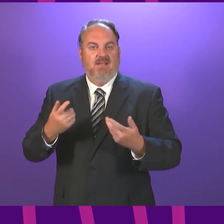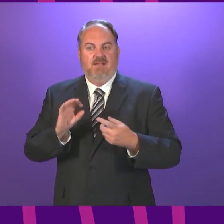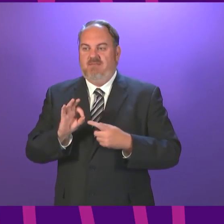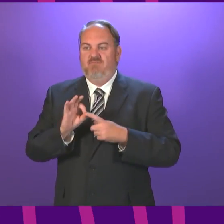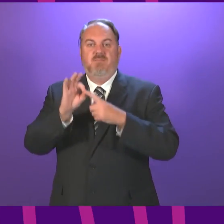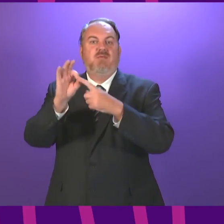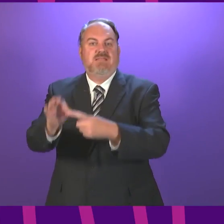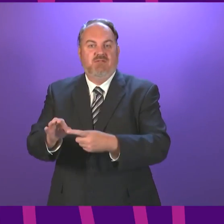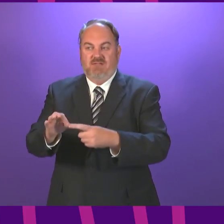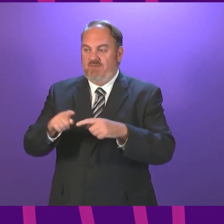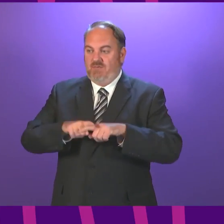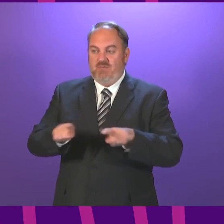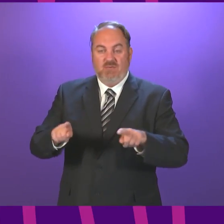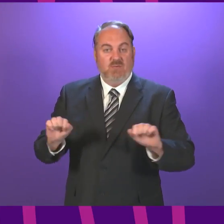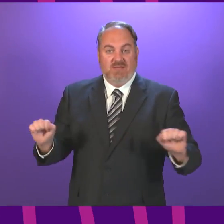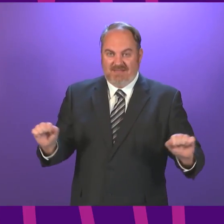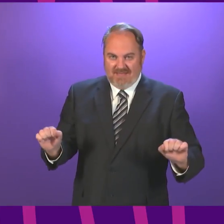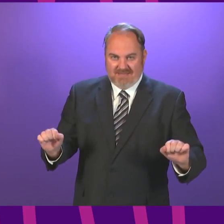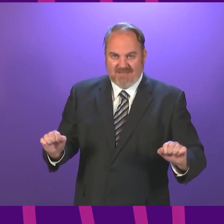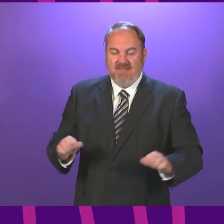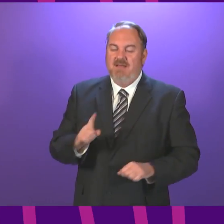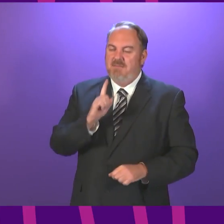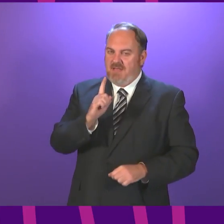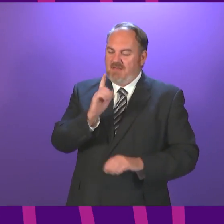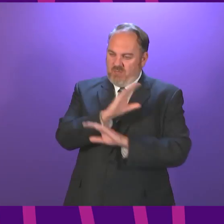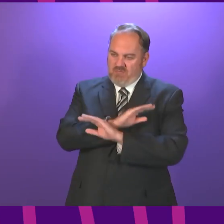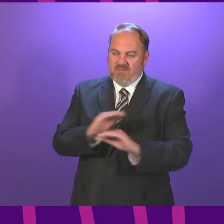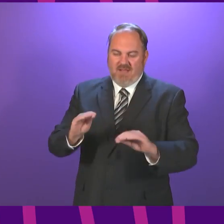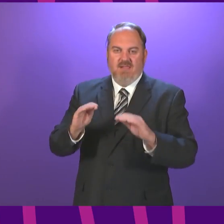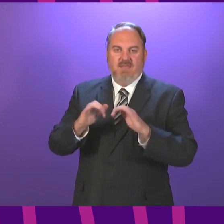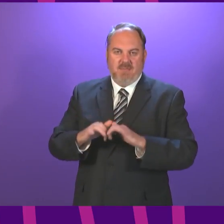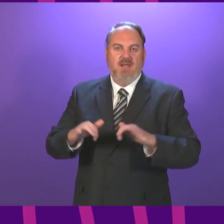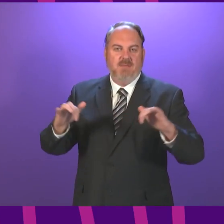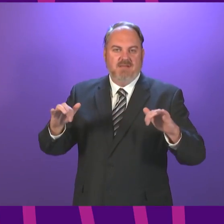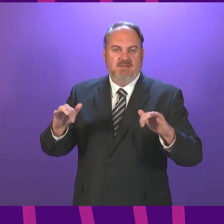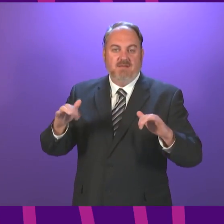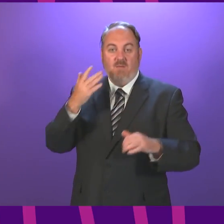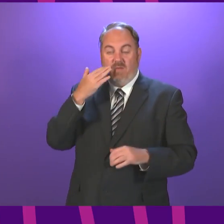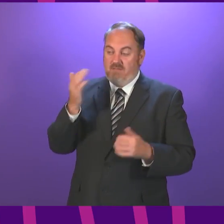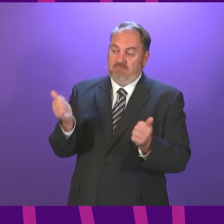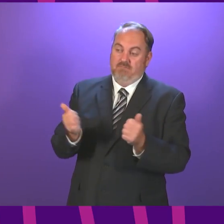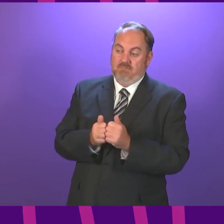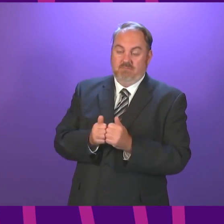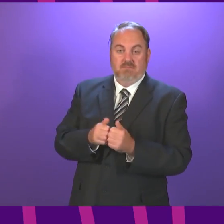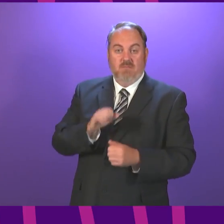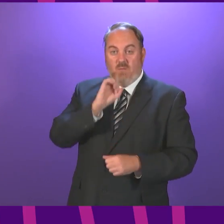of the Parliament, I assure members that, when it comes to implementing evidence-based